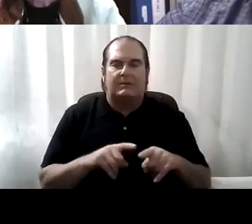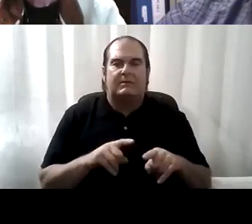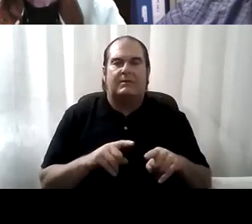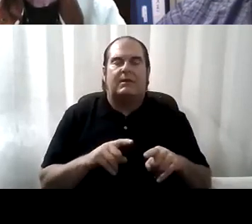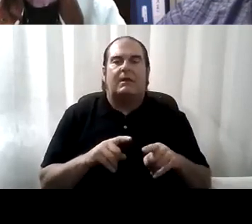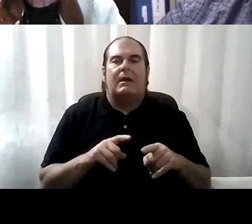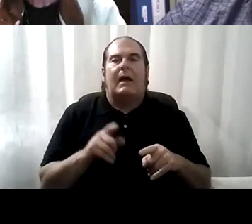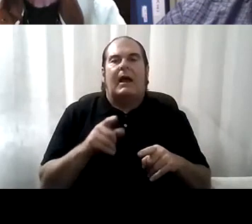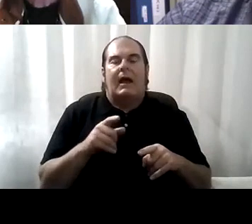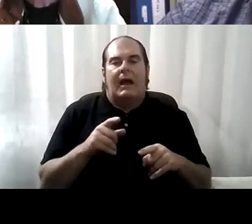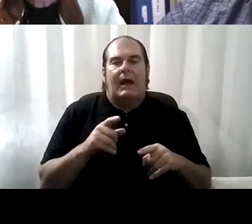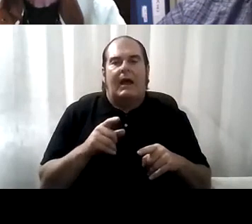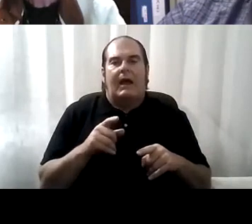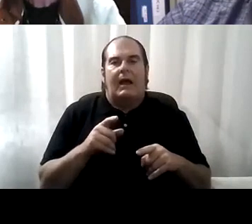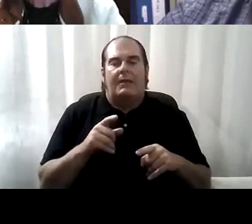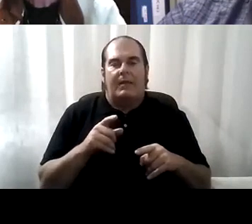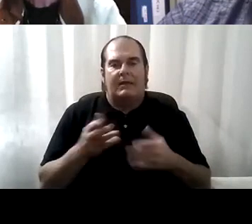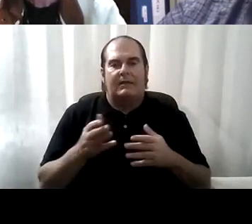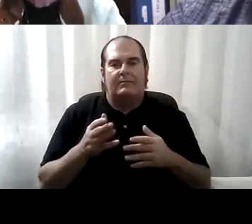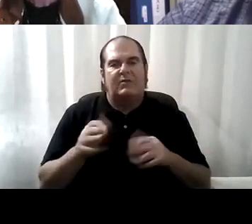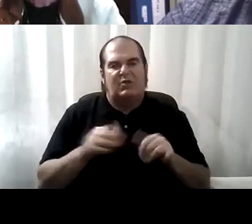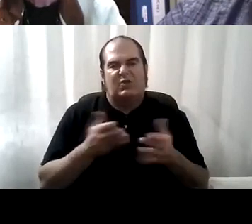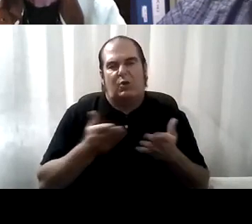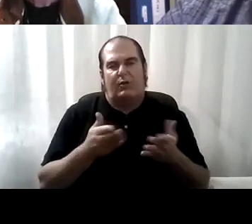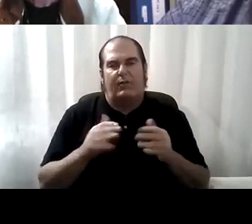similar low SES population.